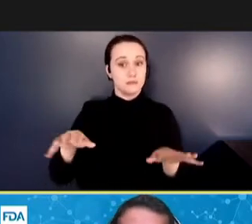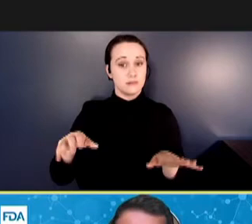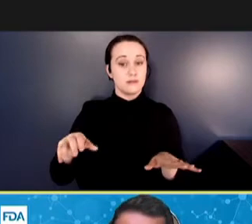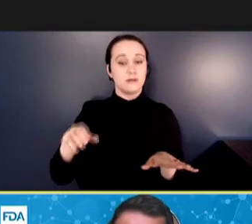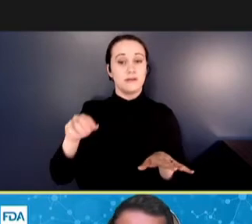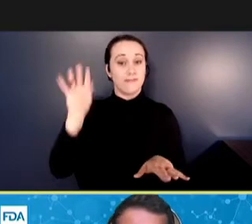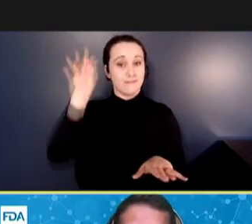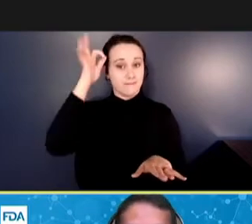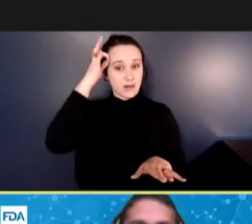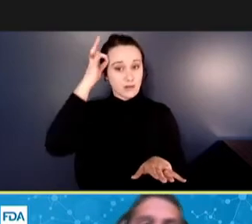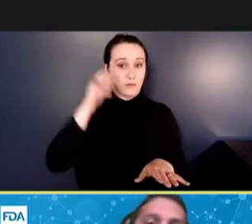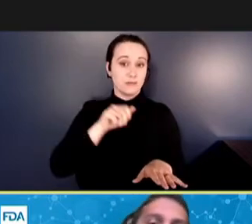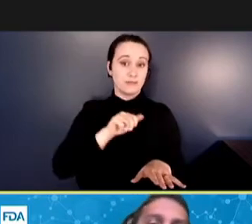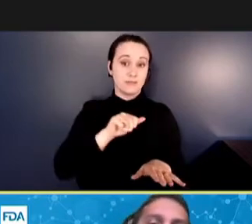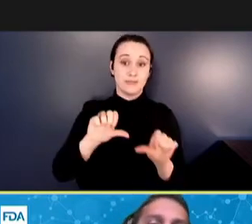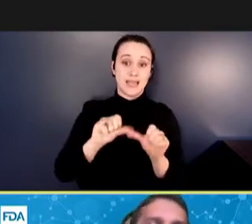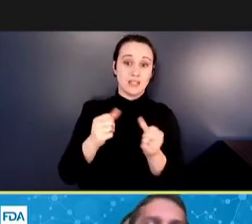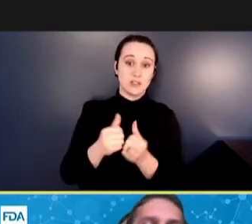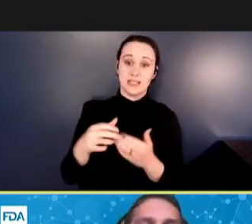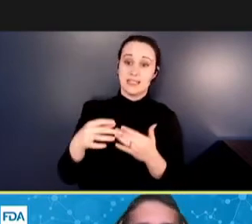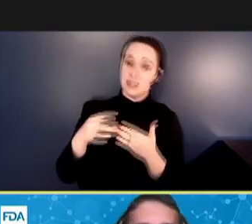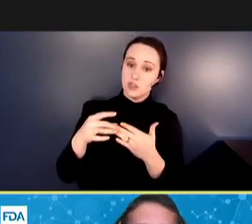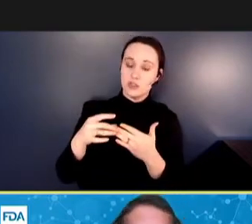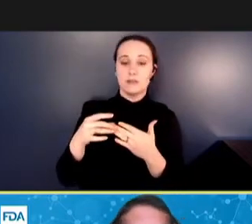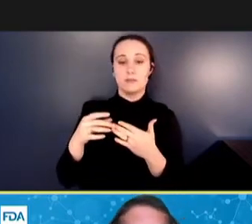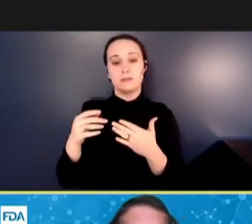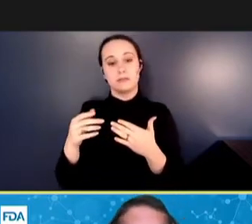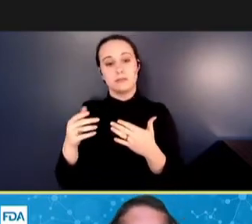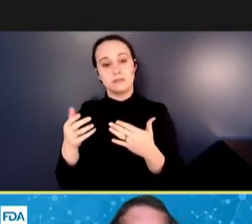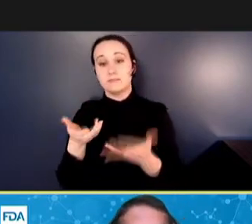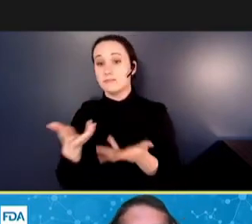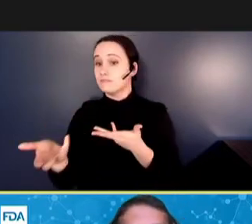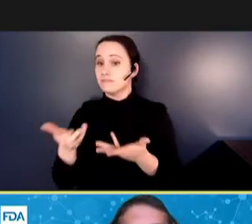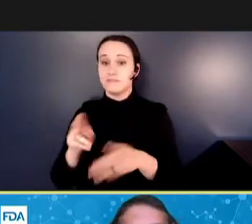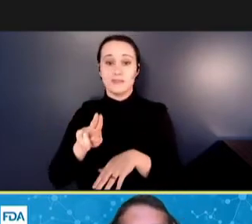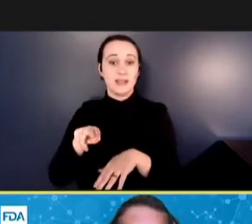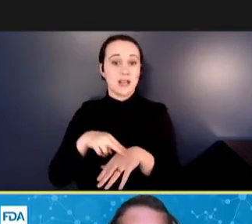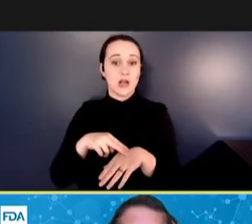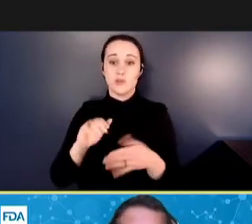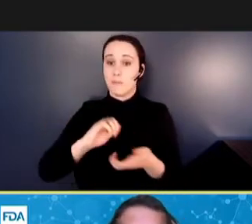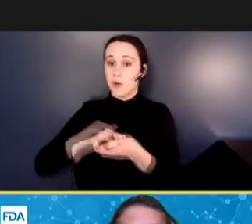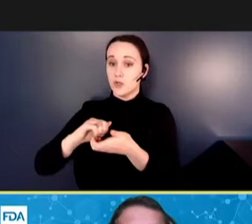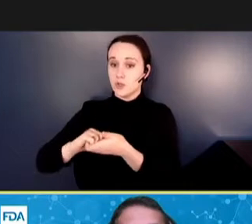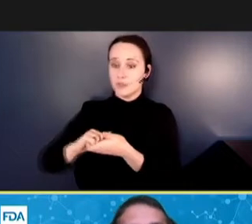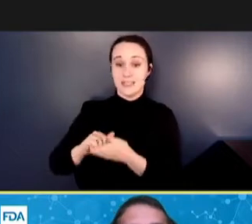regulation of industry, and engagement with international partners. CDER, specifically,